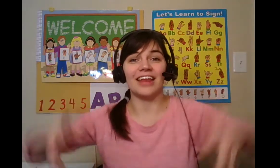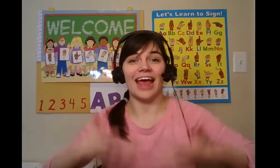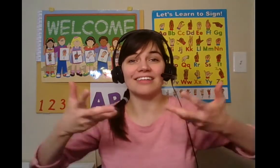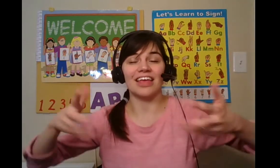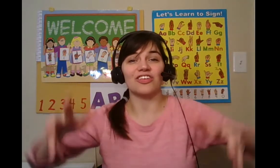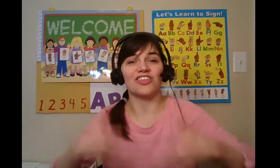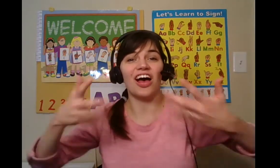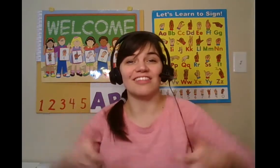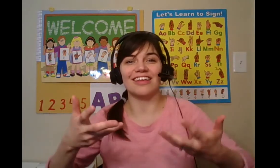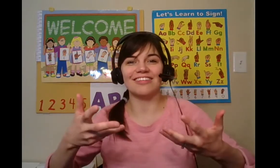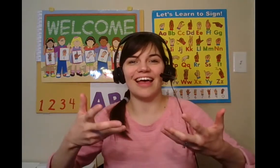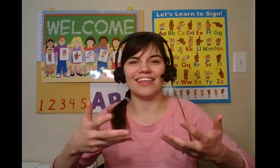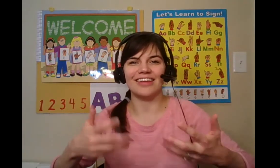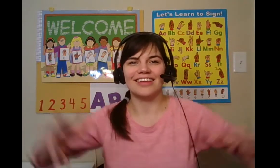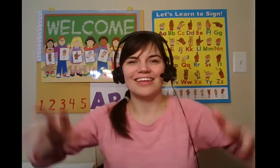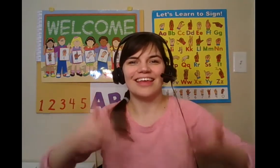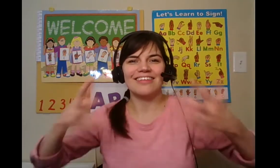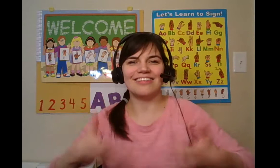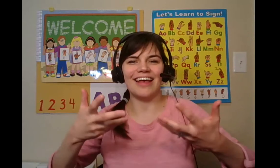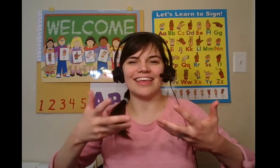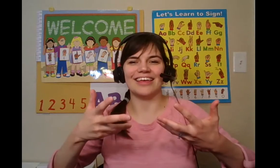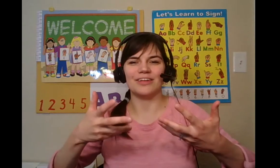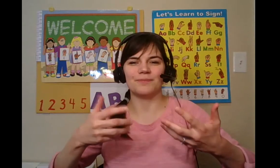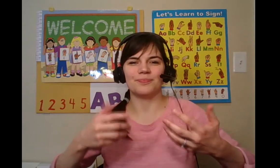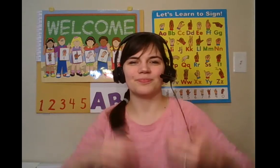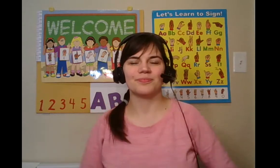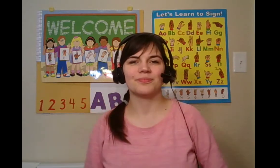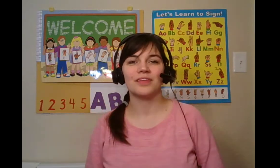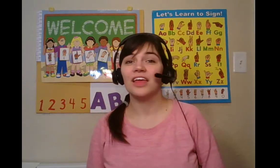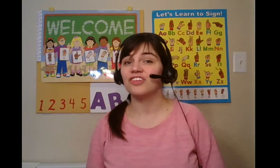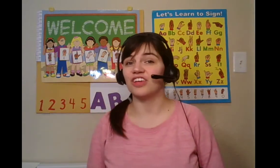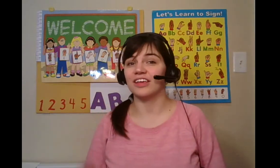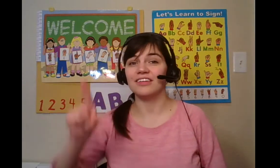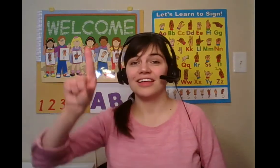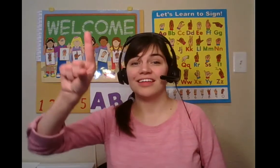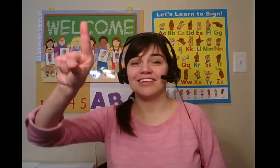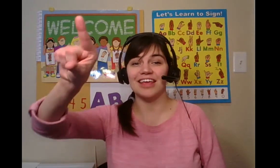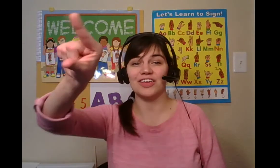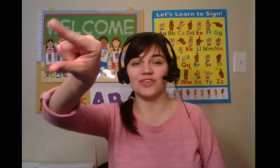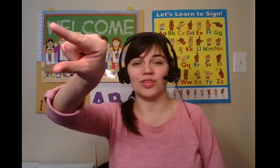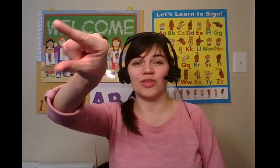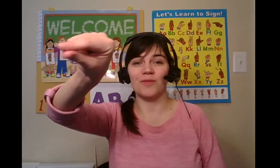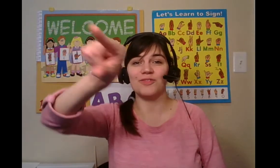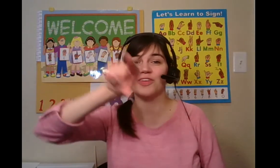act like you're tossing a salad. Salad, Chicken. Take your thumb and first finger